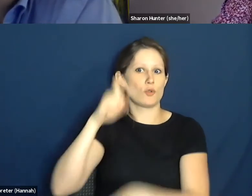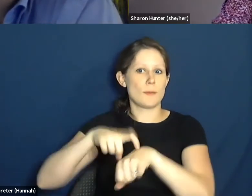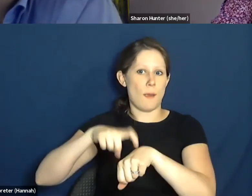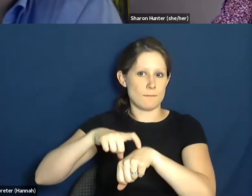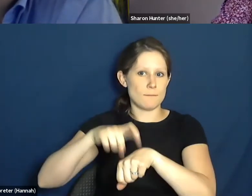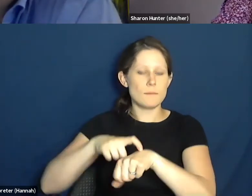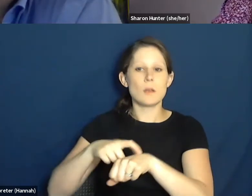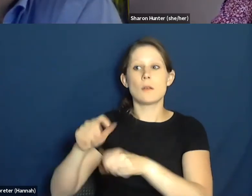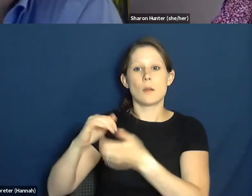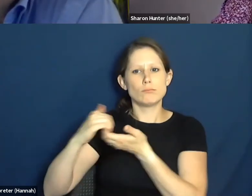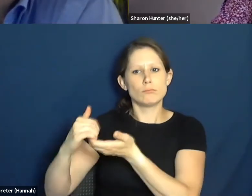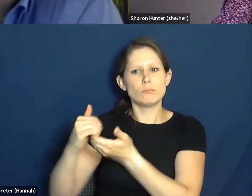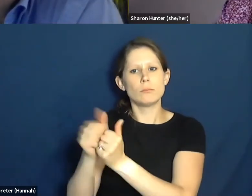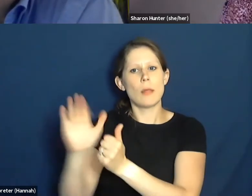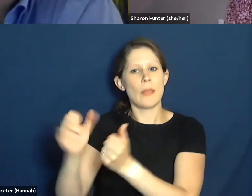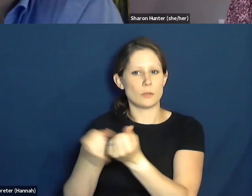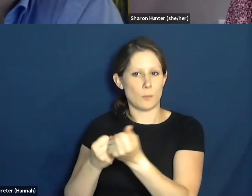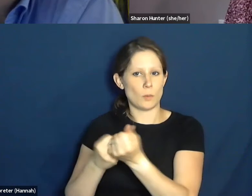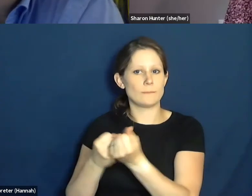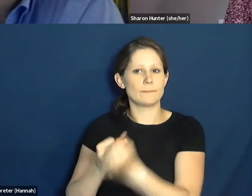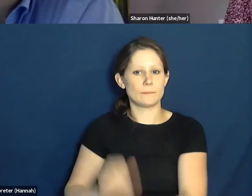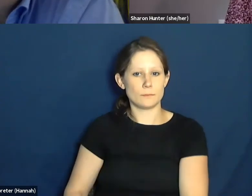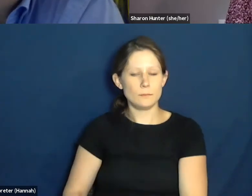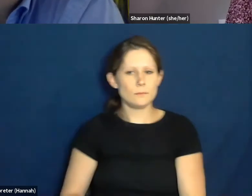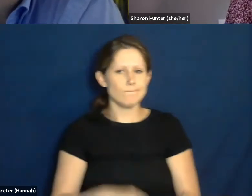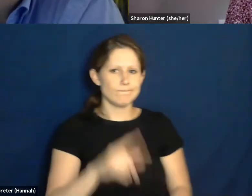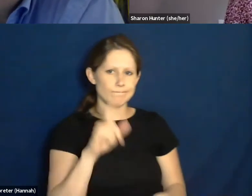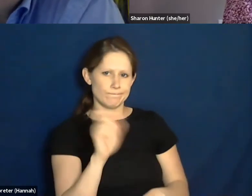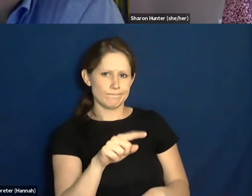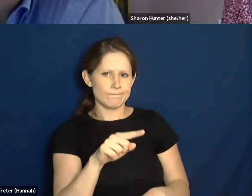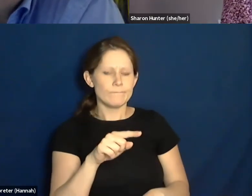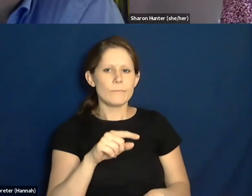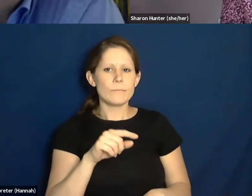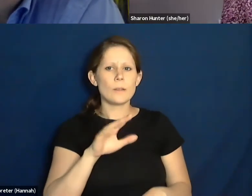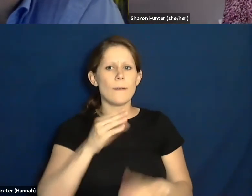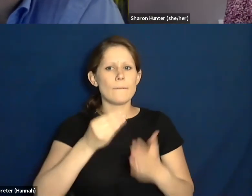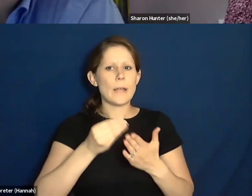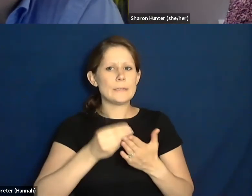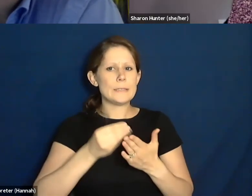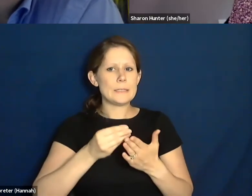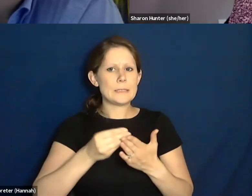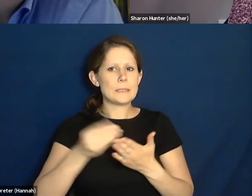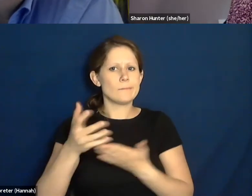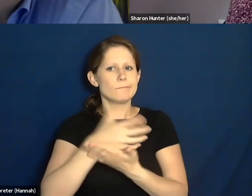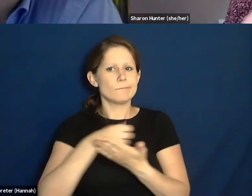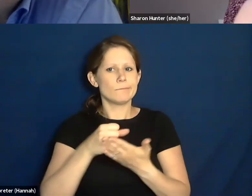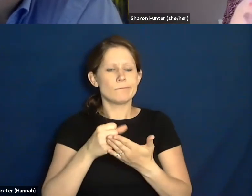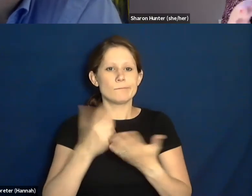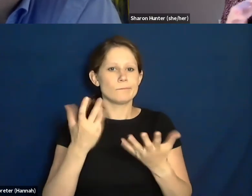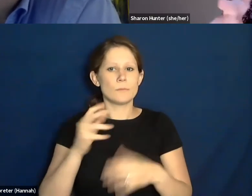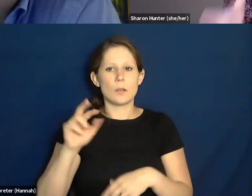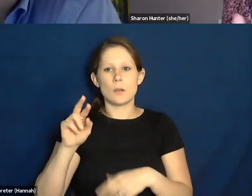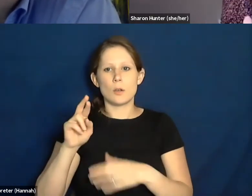What do you hear about funding, within the regional arts commission or arts and